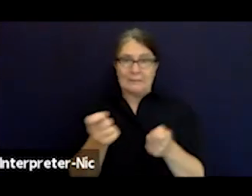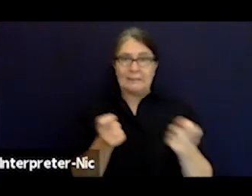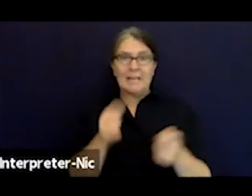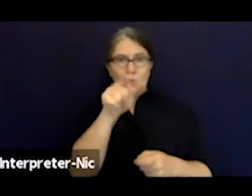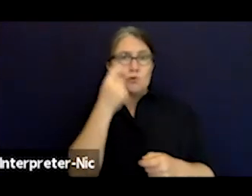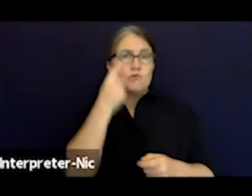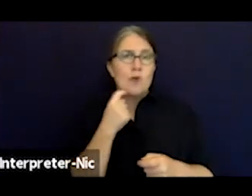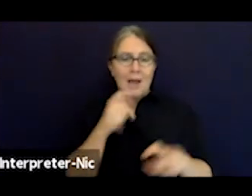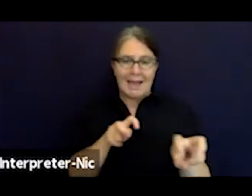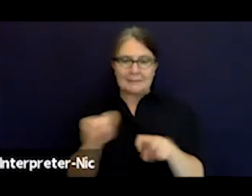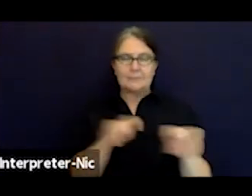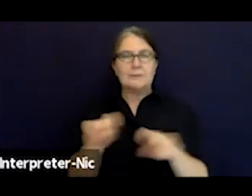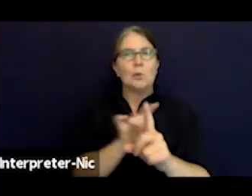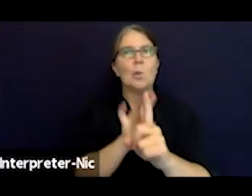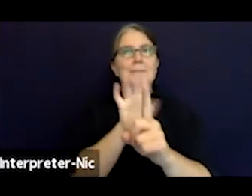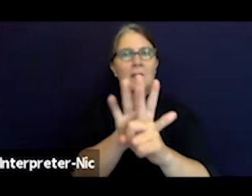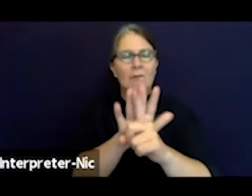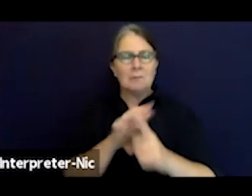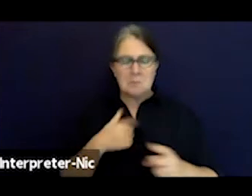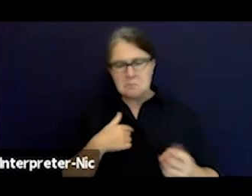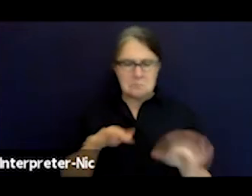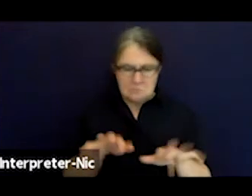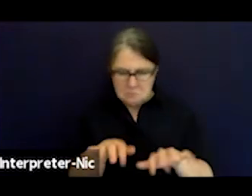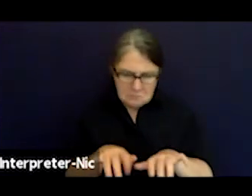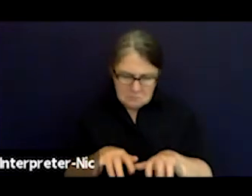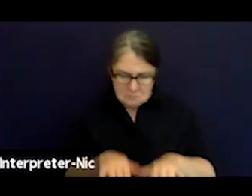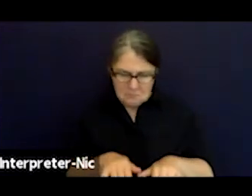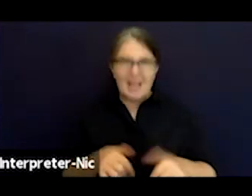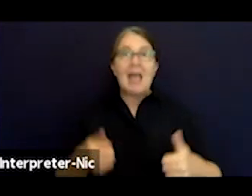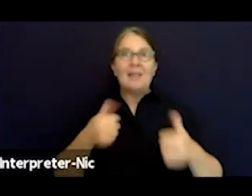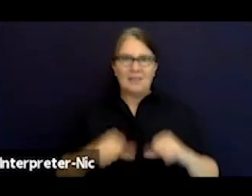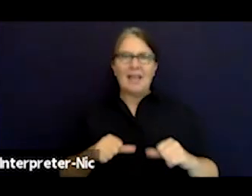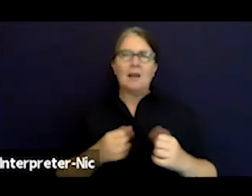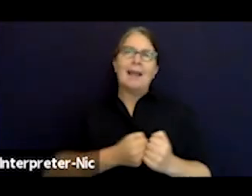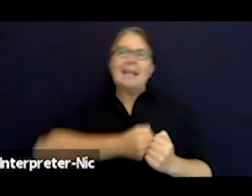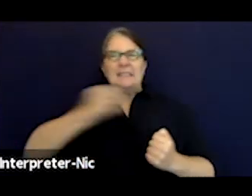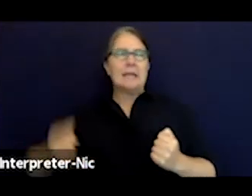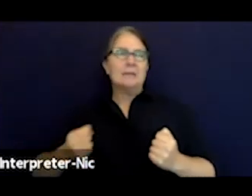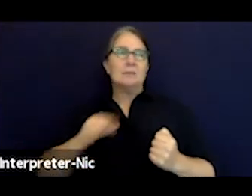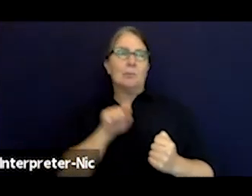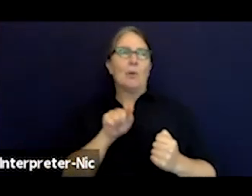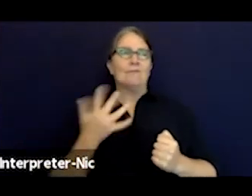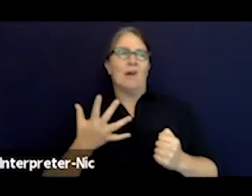And then give your students an estimate of half again as much time. So, if it took you